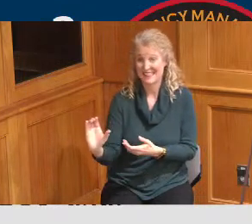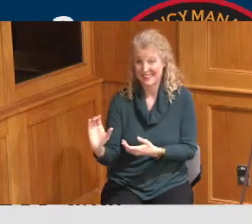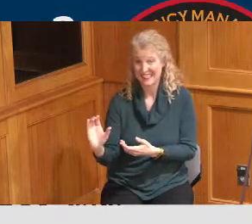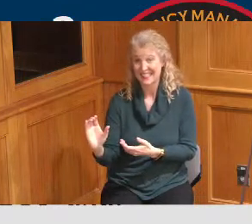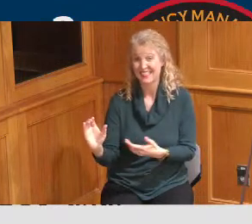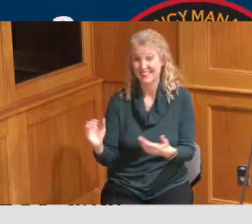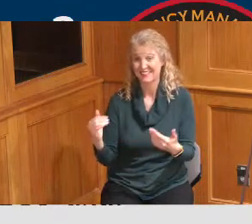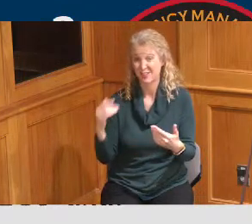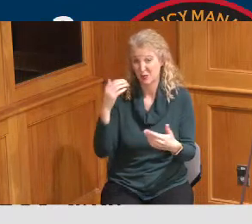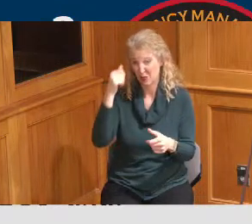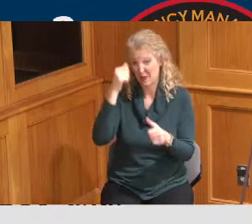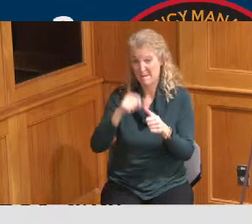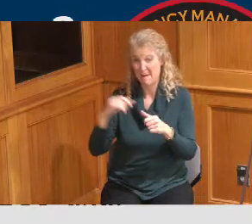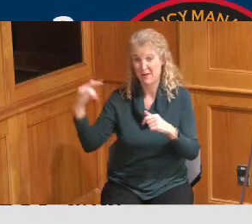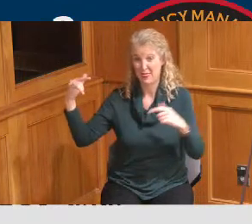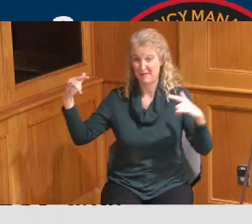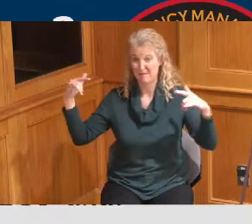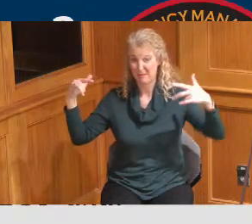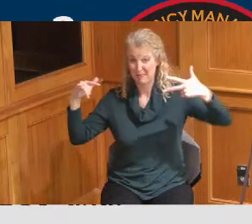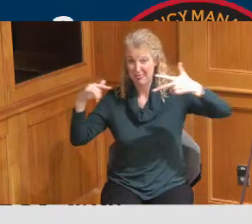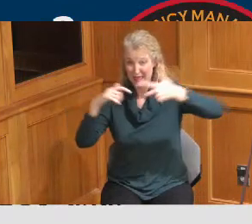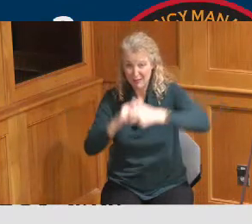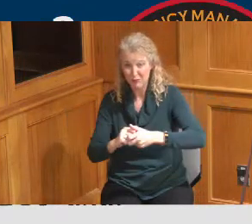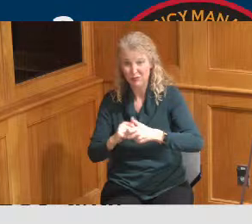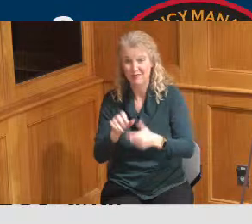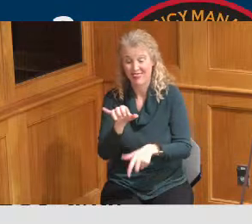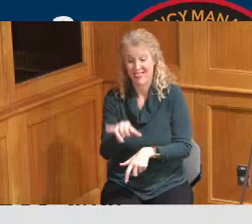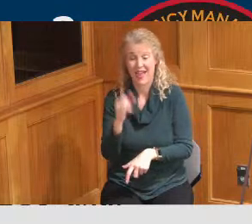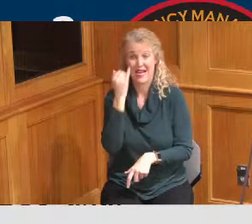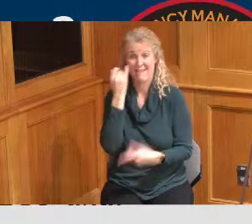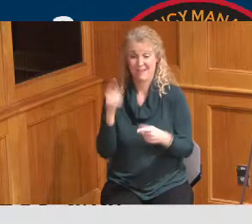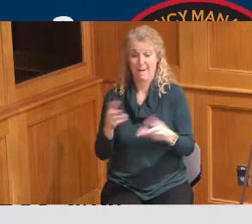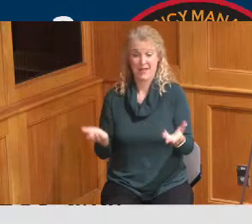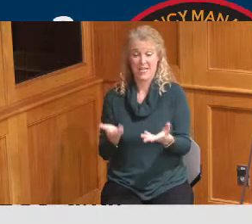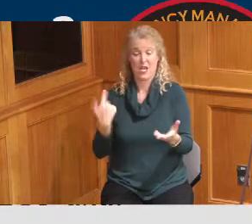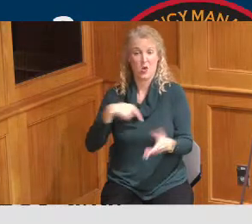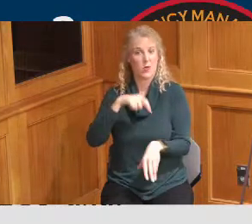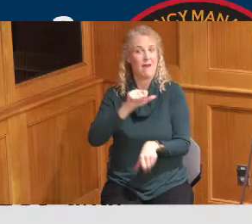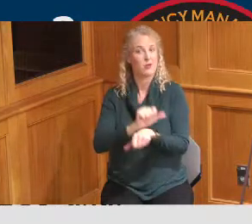center to start helping relatives they open up a phone line all that kind of stuff and so if